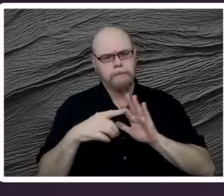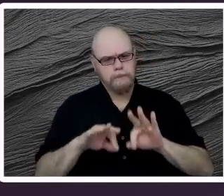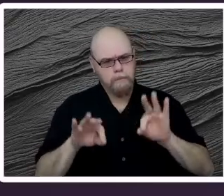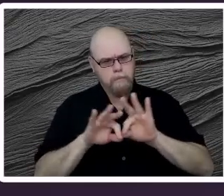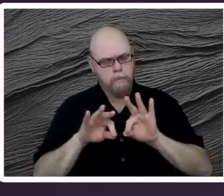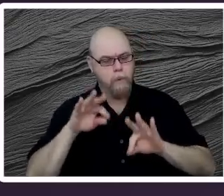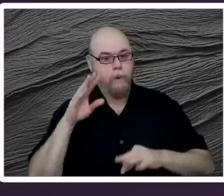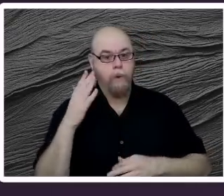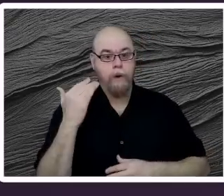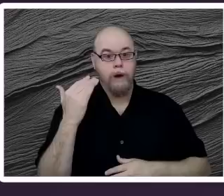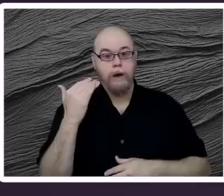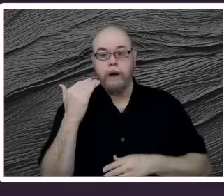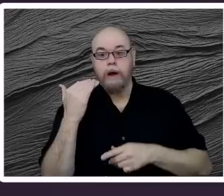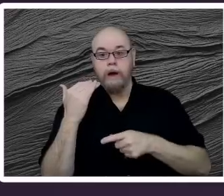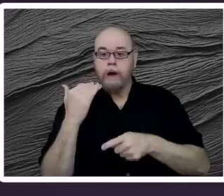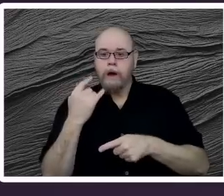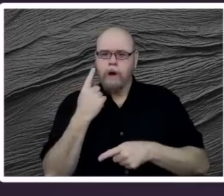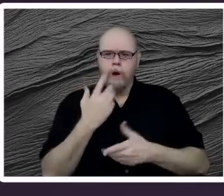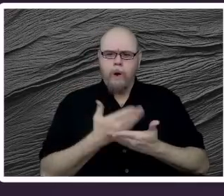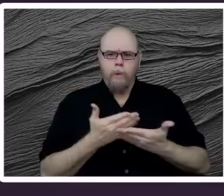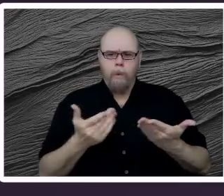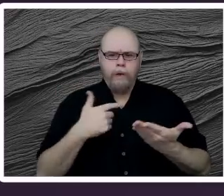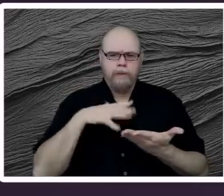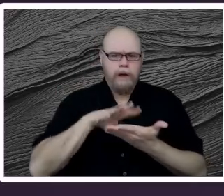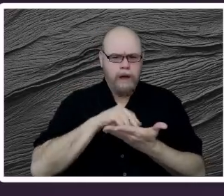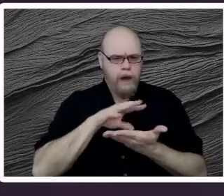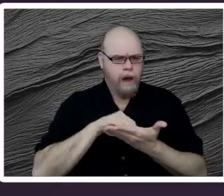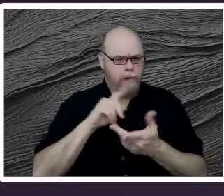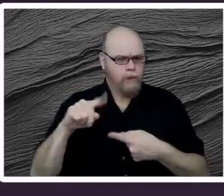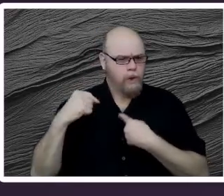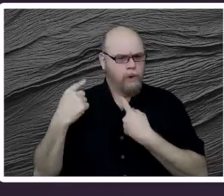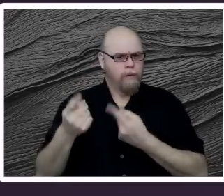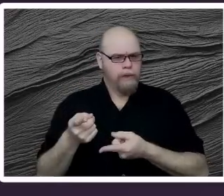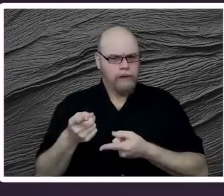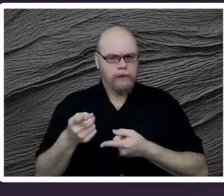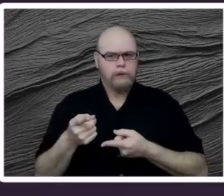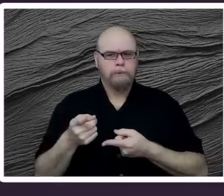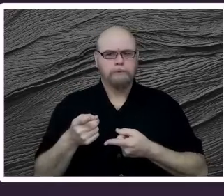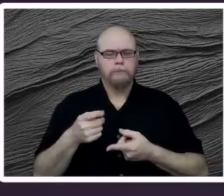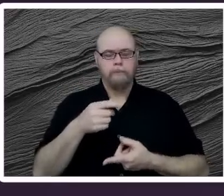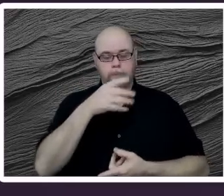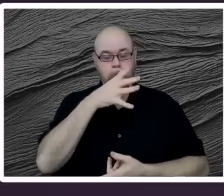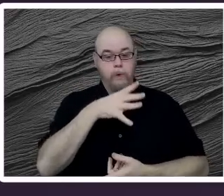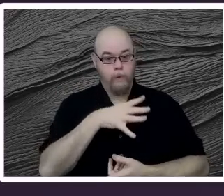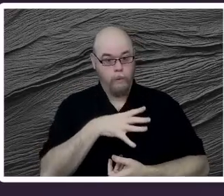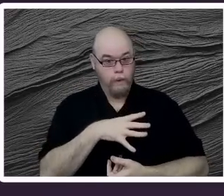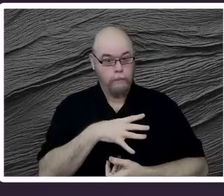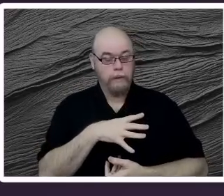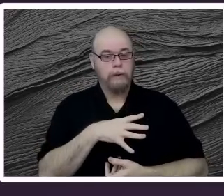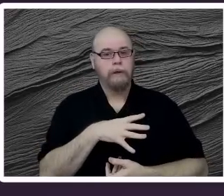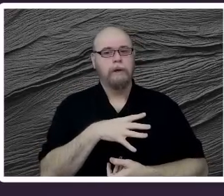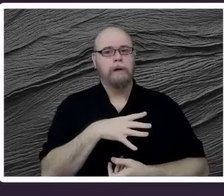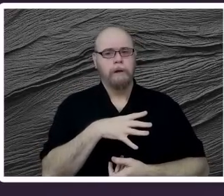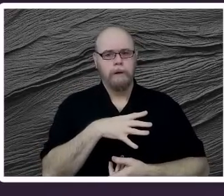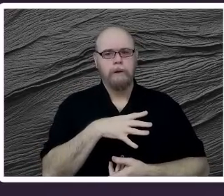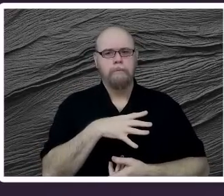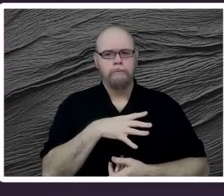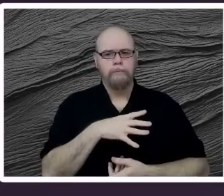I've learned over the years is that women, females are less than -- represented less